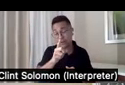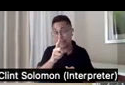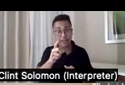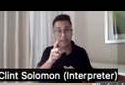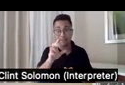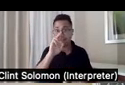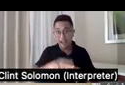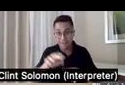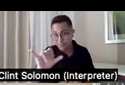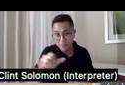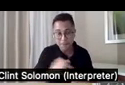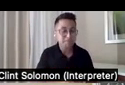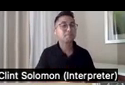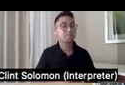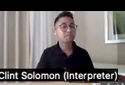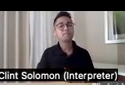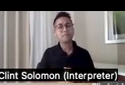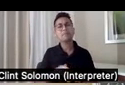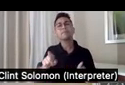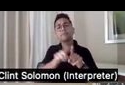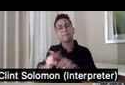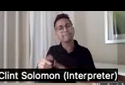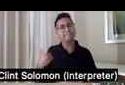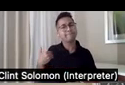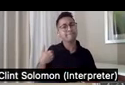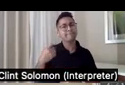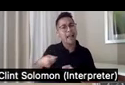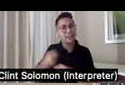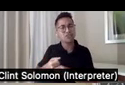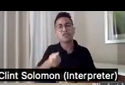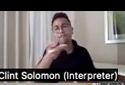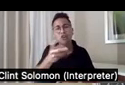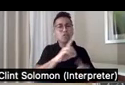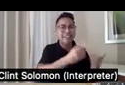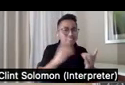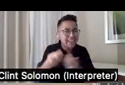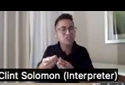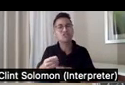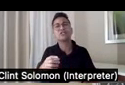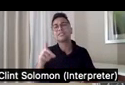also just this last year a couple of the divisions including ours and the dvi db division